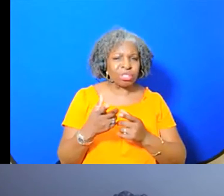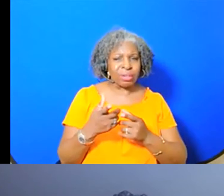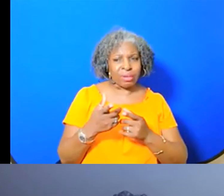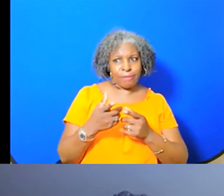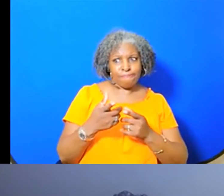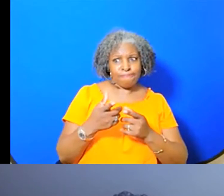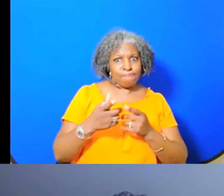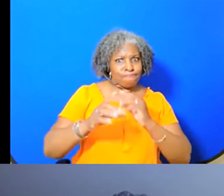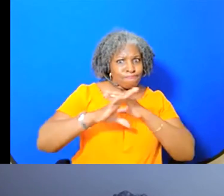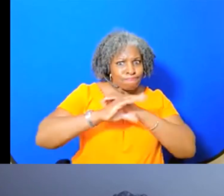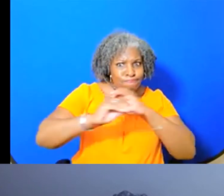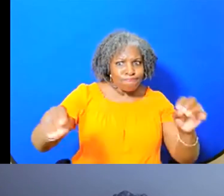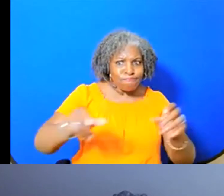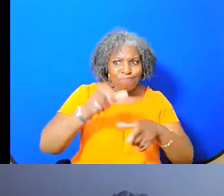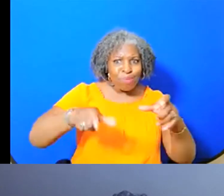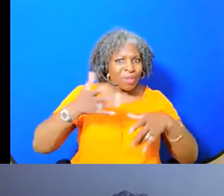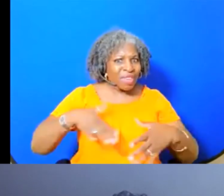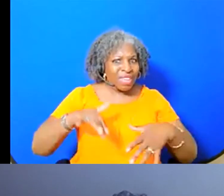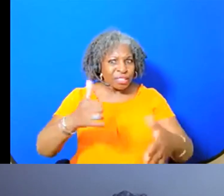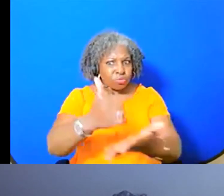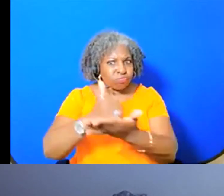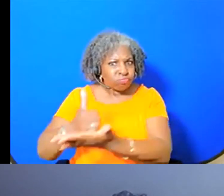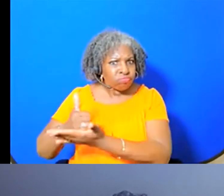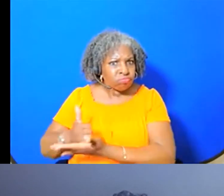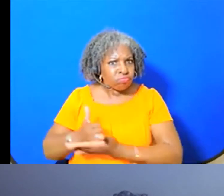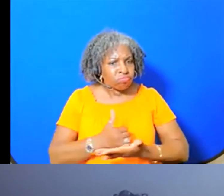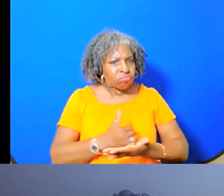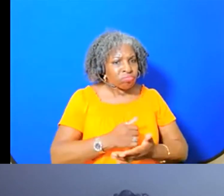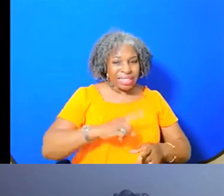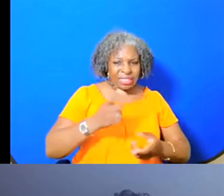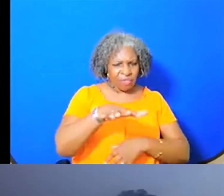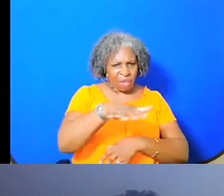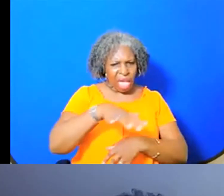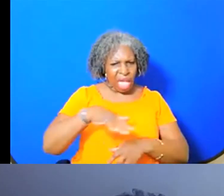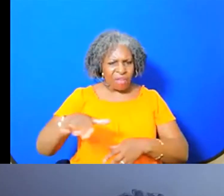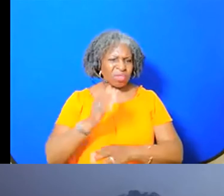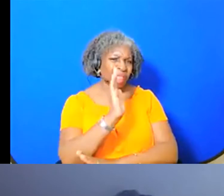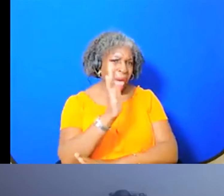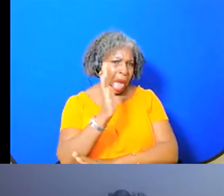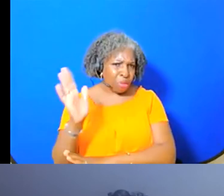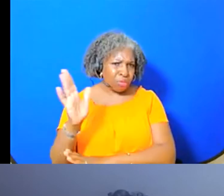and put them in different neighbourhoods and libraries and put a post in the newspaper.